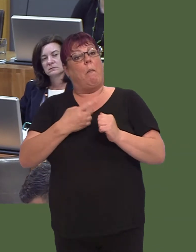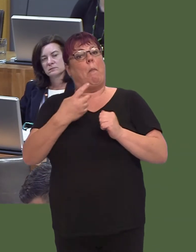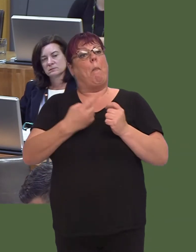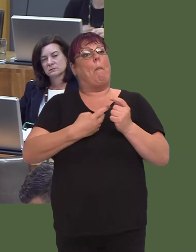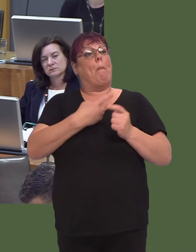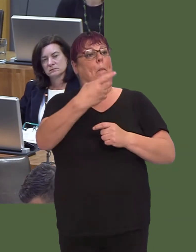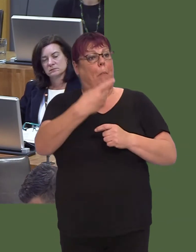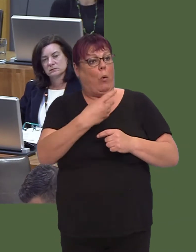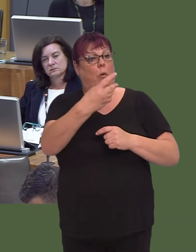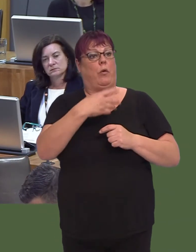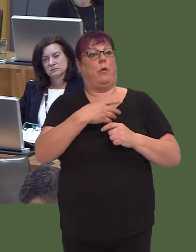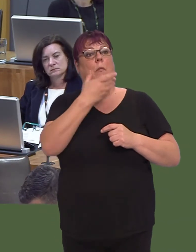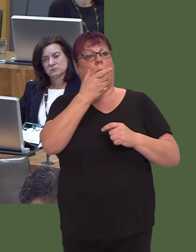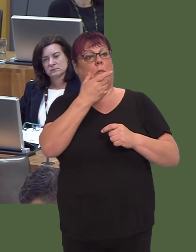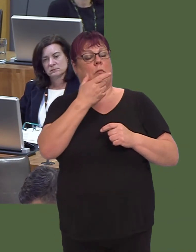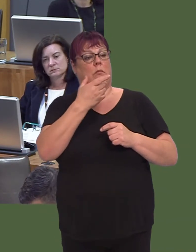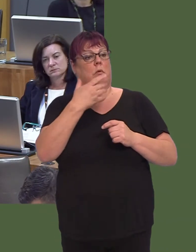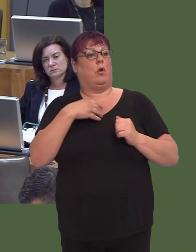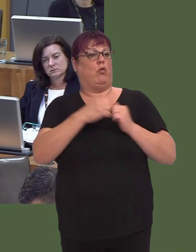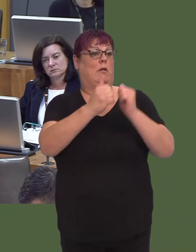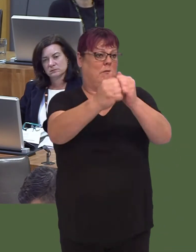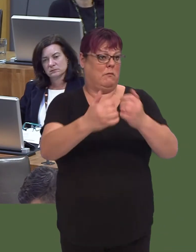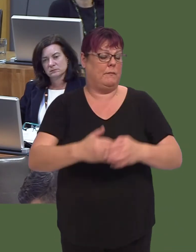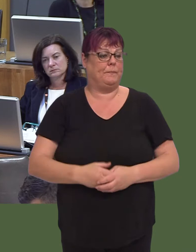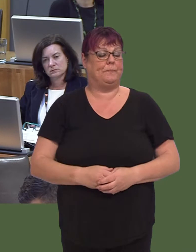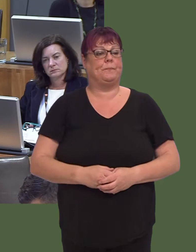I've said that many, many times, and the Member will know my view as to what that would look like.